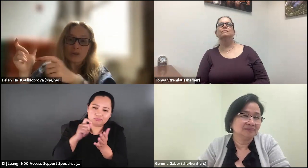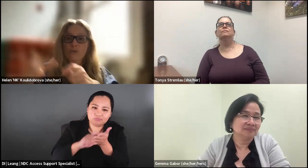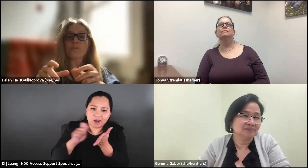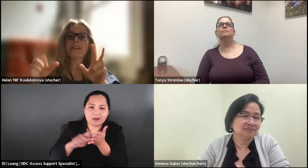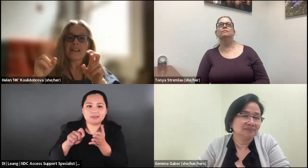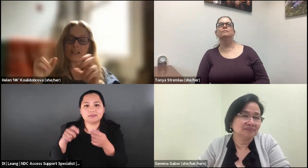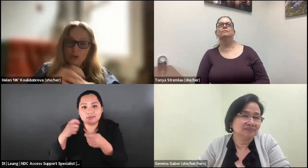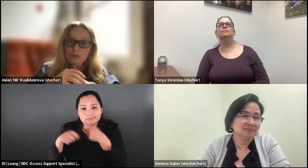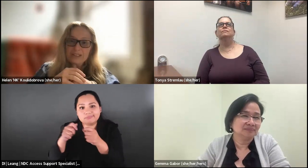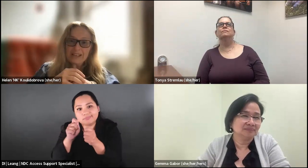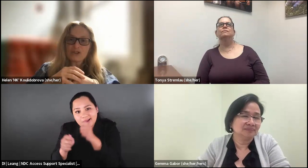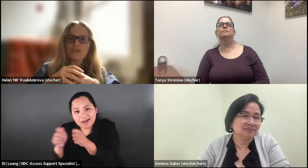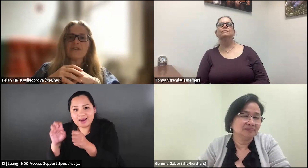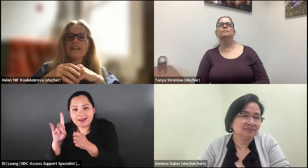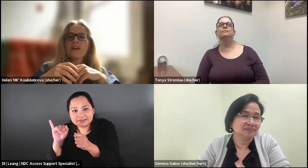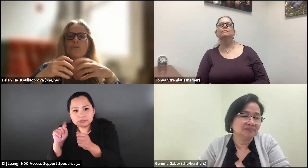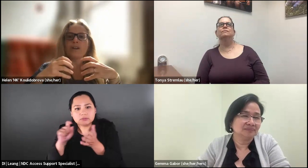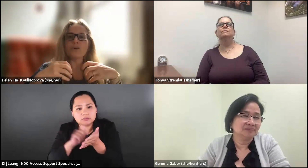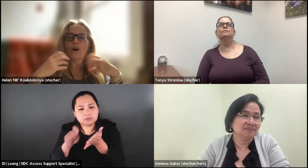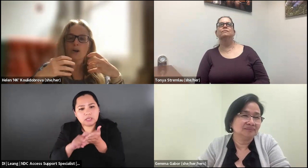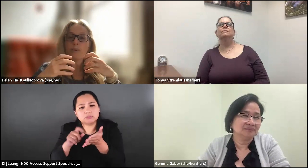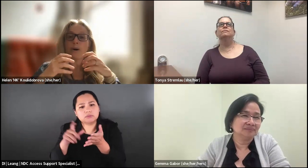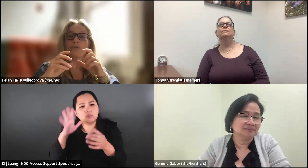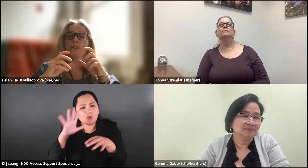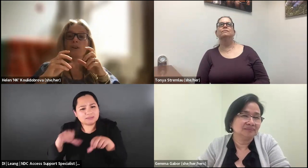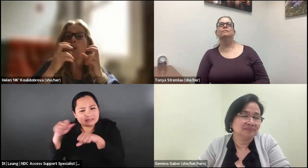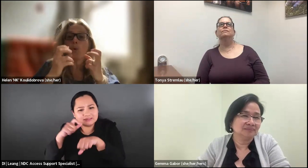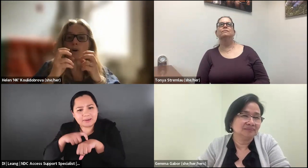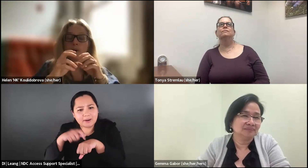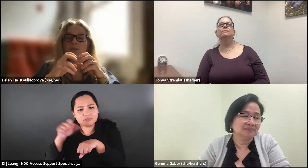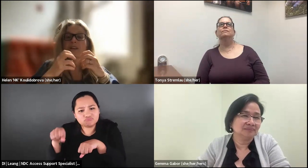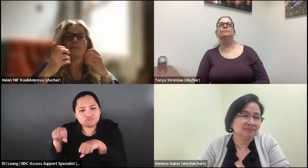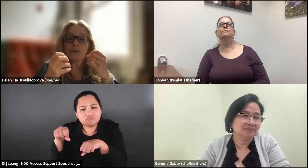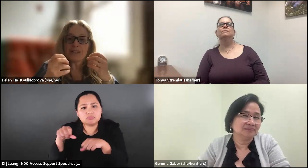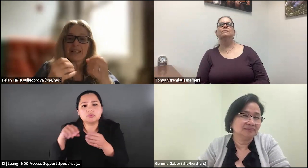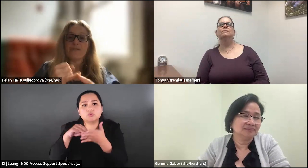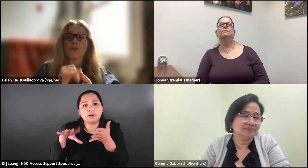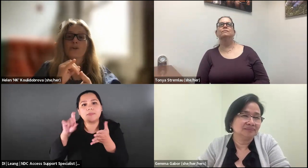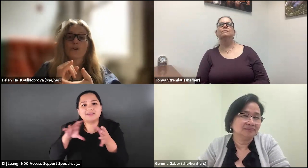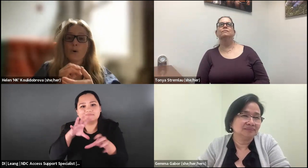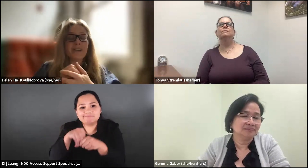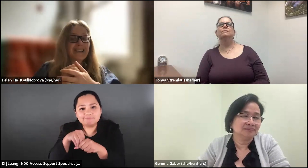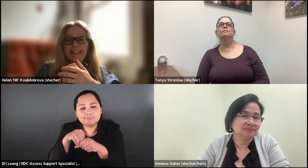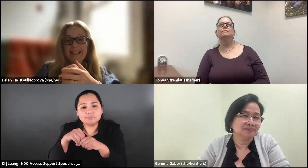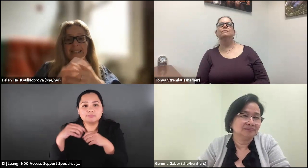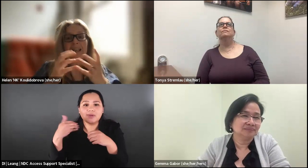in groups, in tutoring sessions, when you are a part of a cohort, part of a community. And if you're alone and isolated,